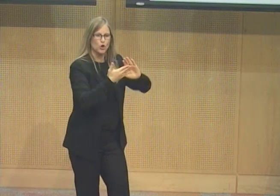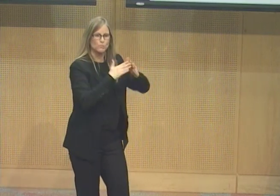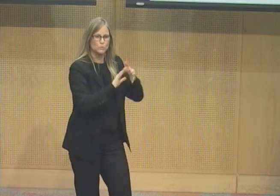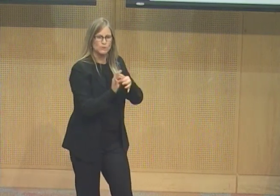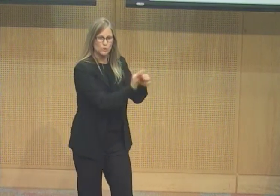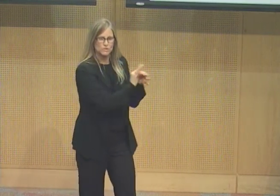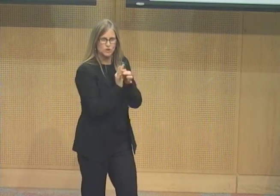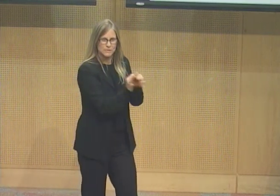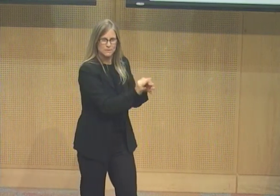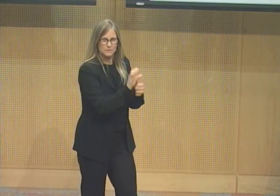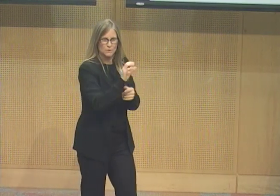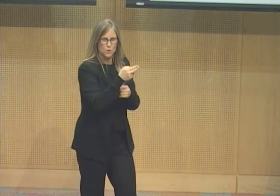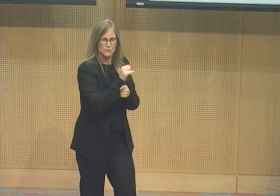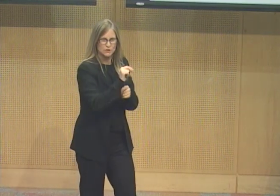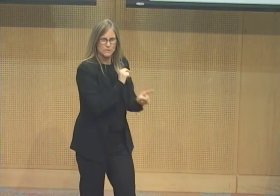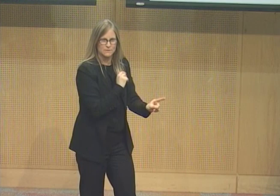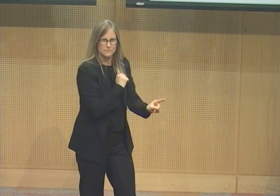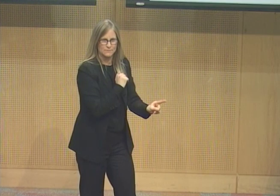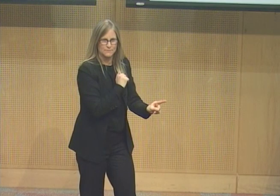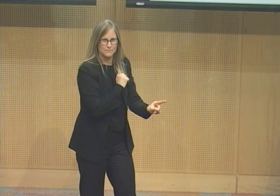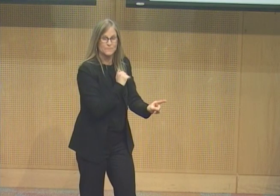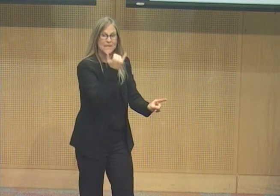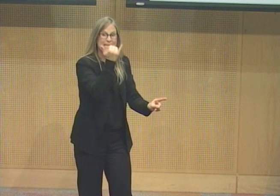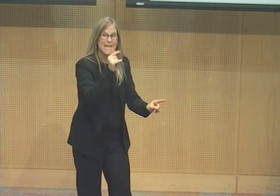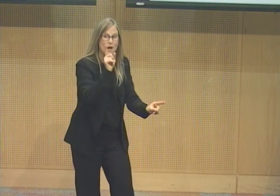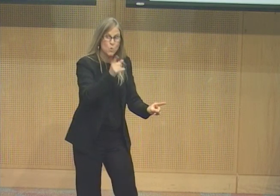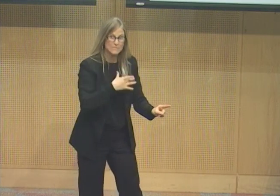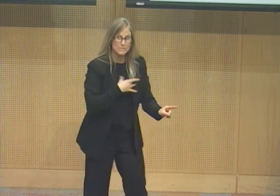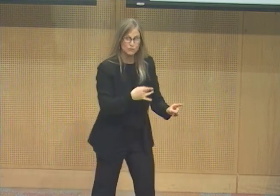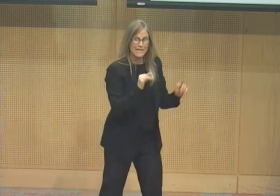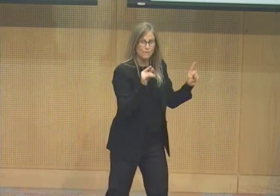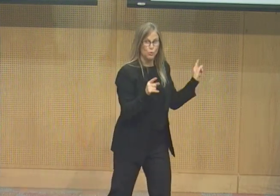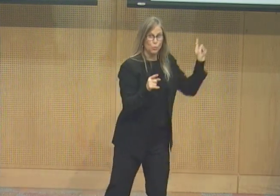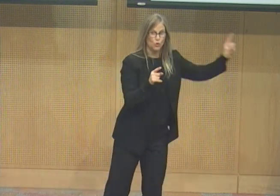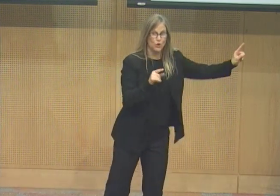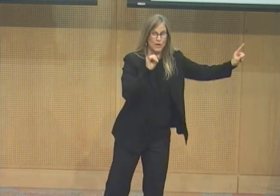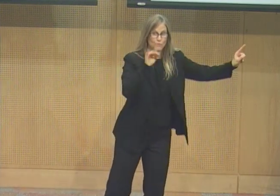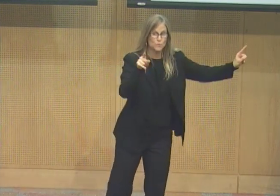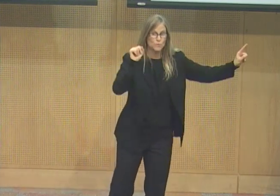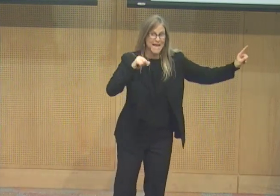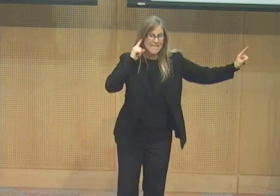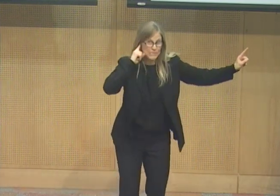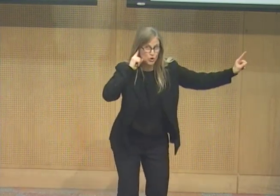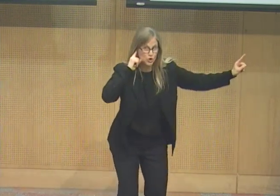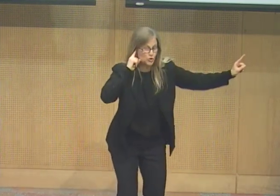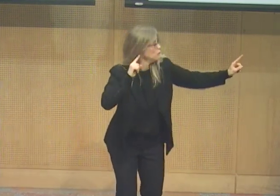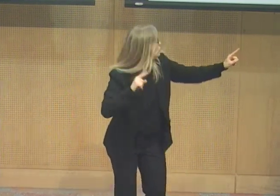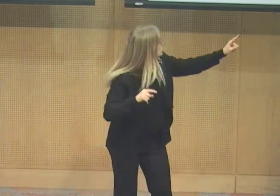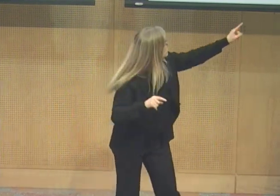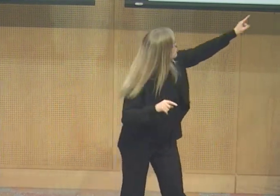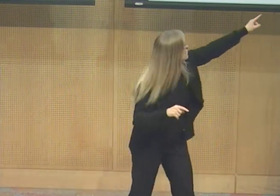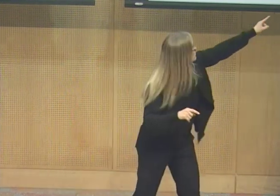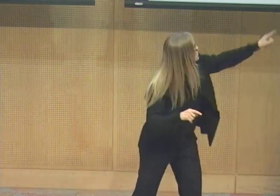and the hearing view of the community connectedness of Deaf individuals.